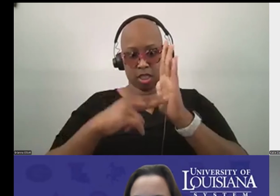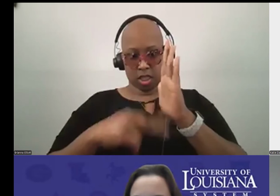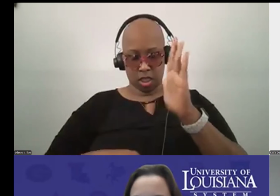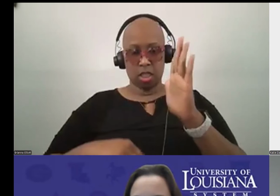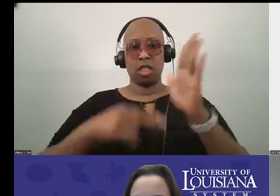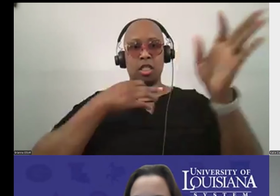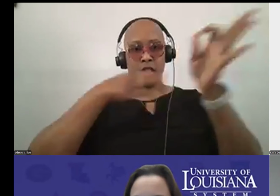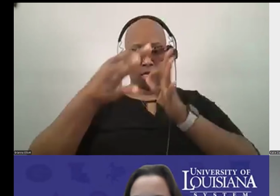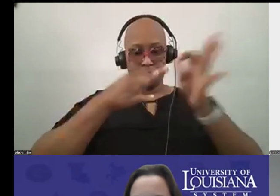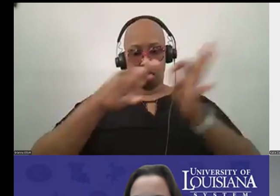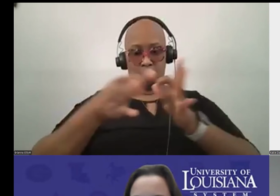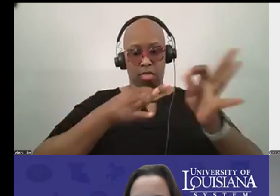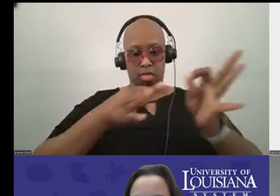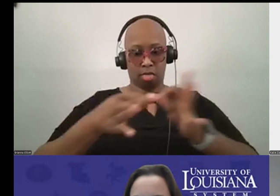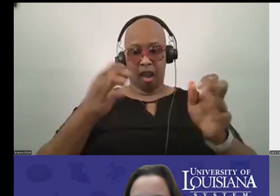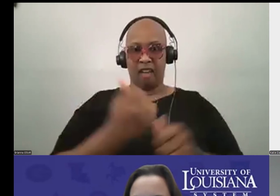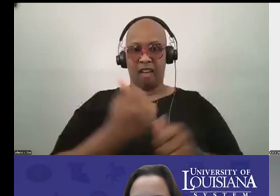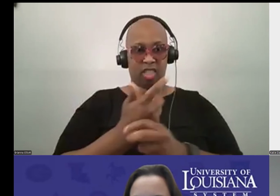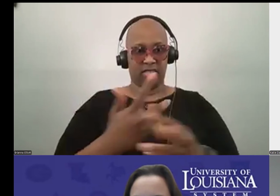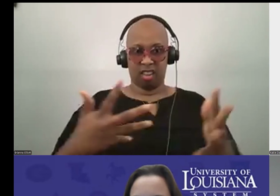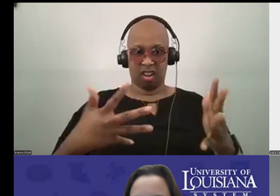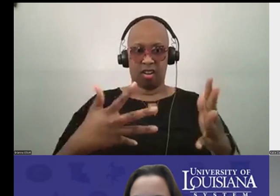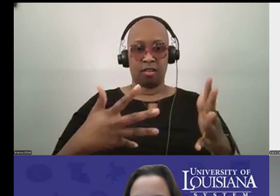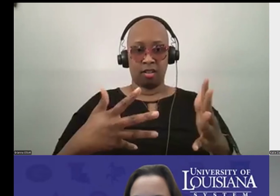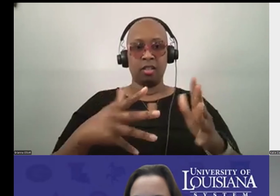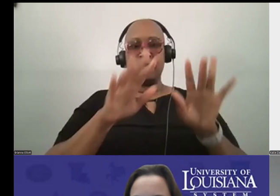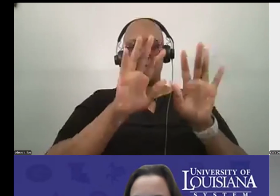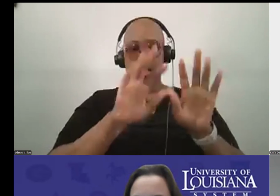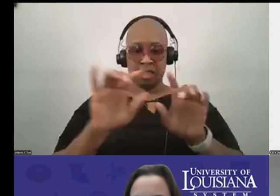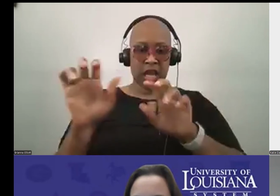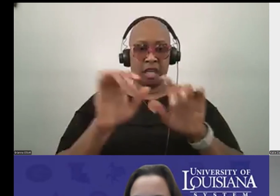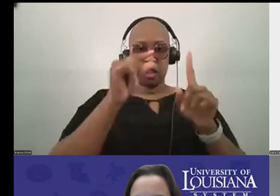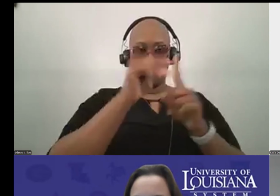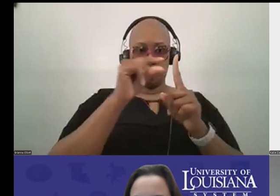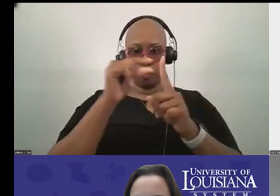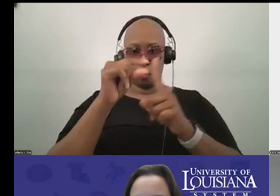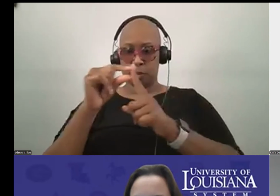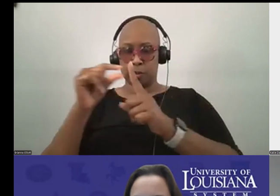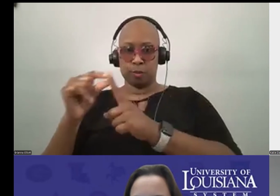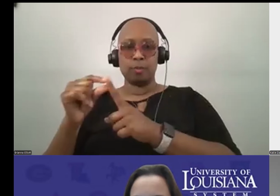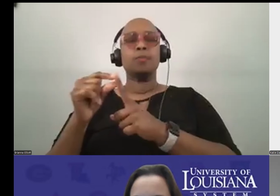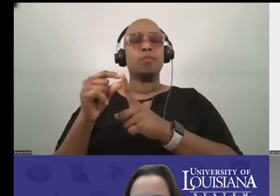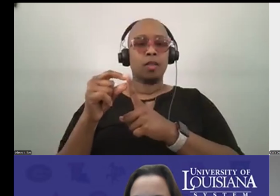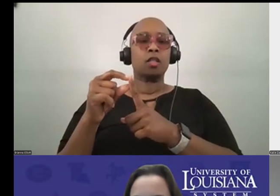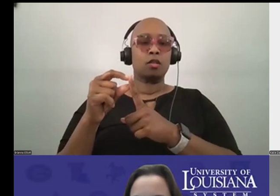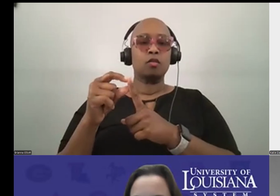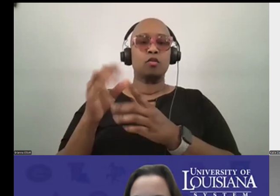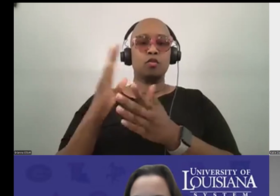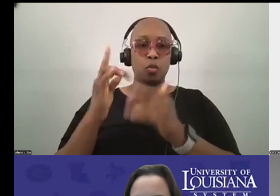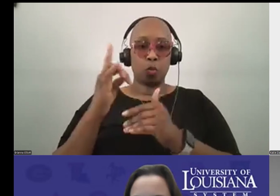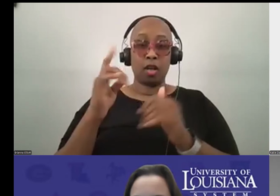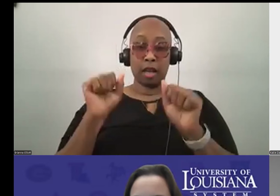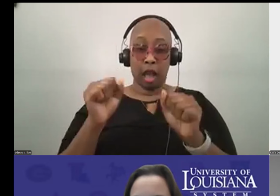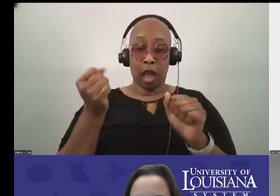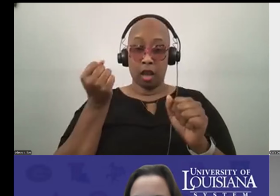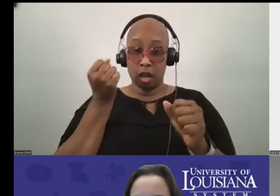everything that's in that table in text so that someone can then um understand what that table